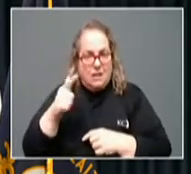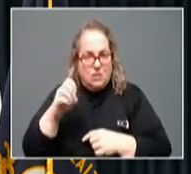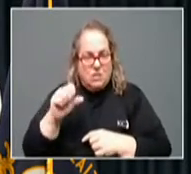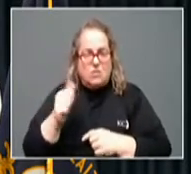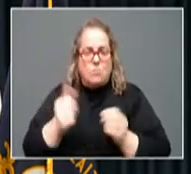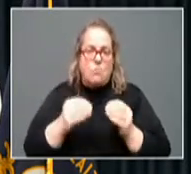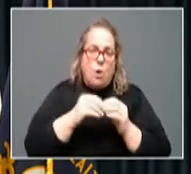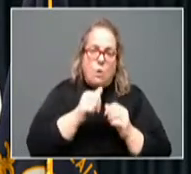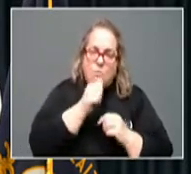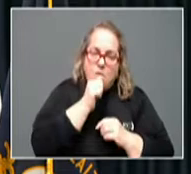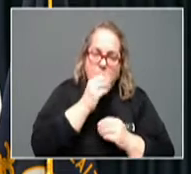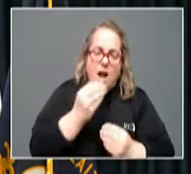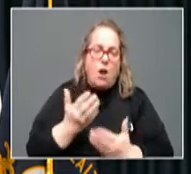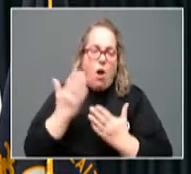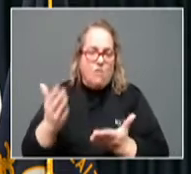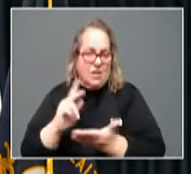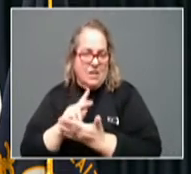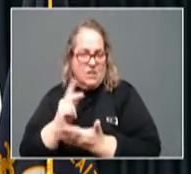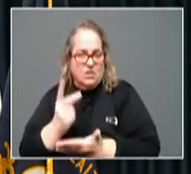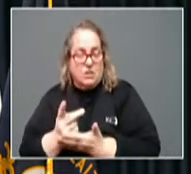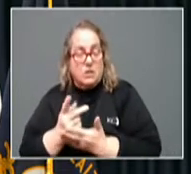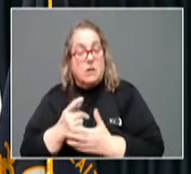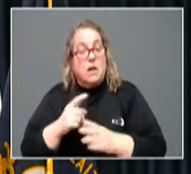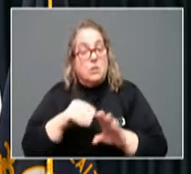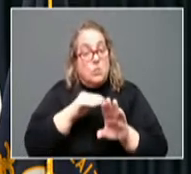a reminder storm survivors who need help with housing through our